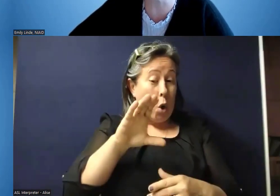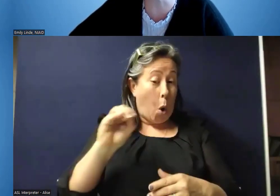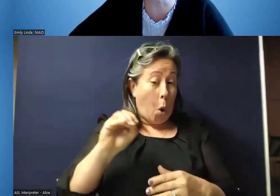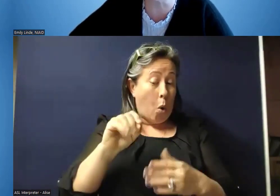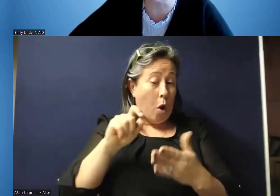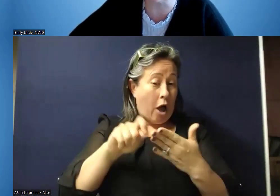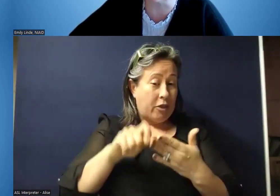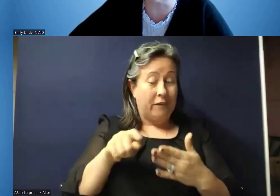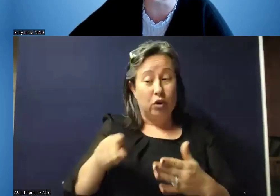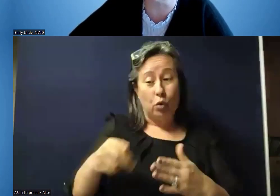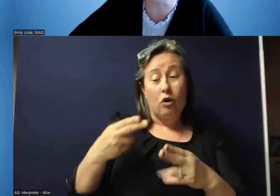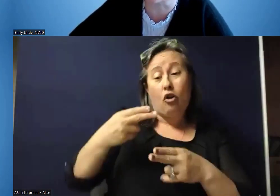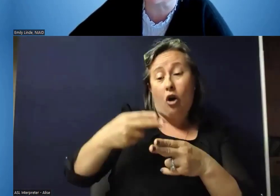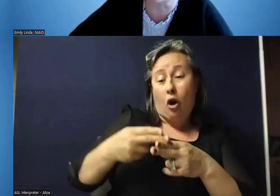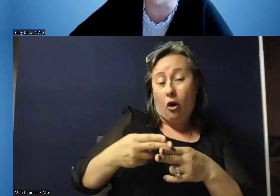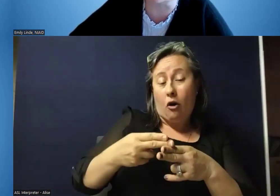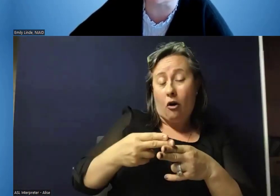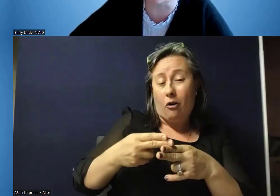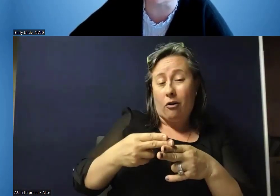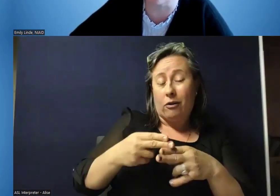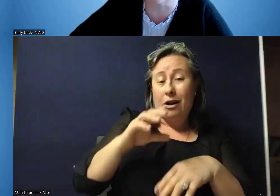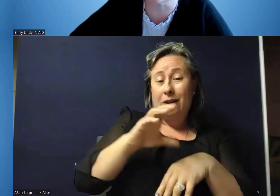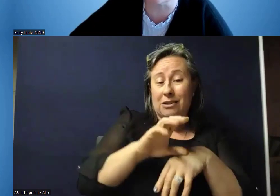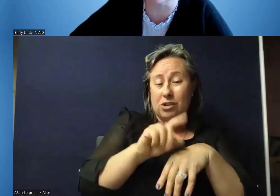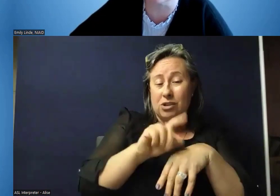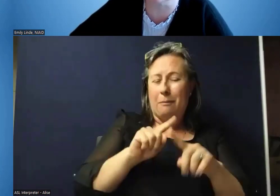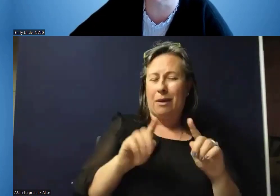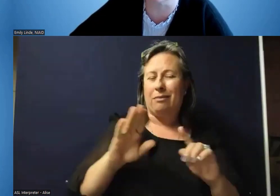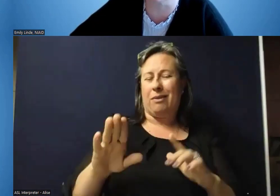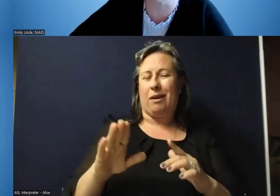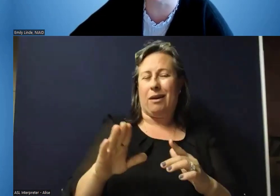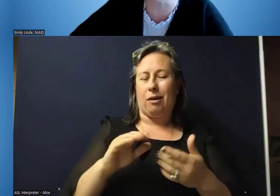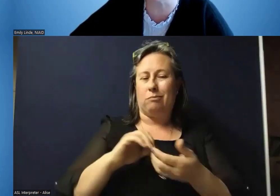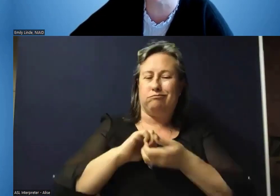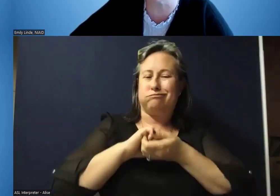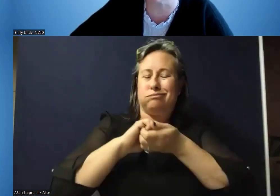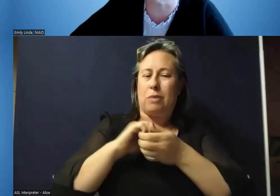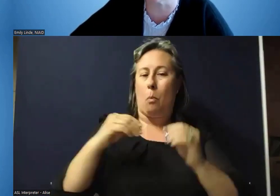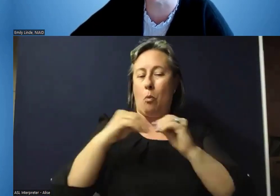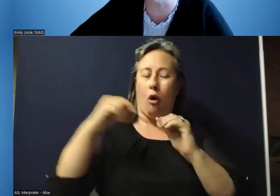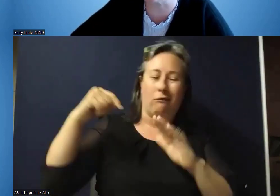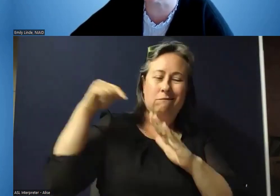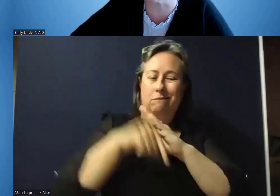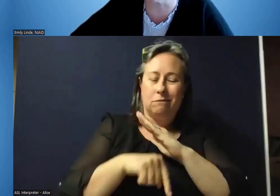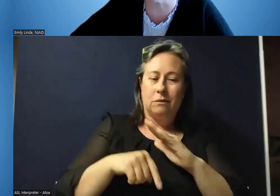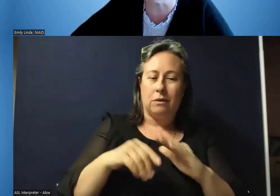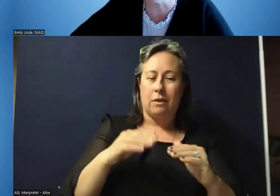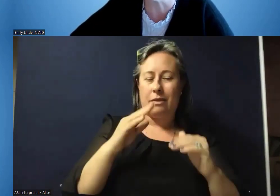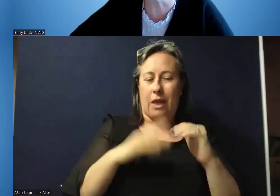but their scientific involvement is really a little bit more in depth than what we would see for a normal consultant?